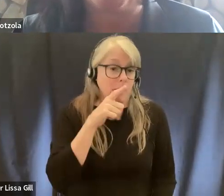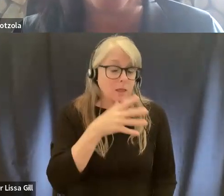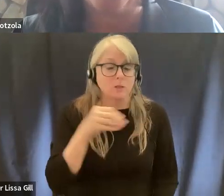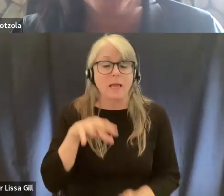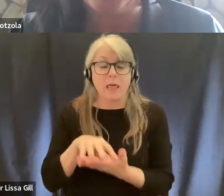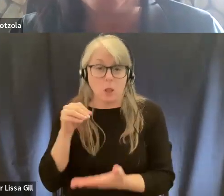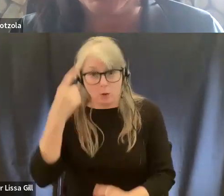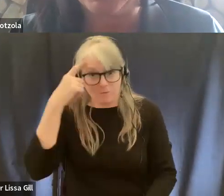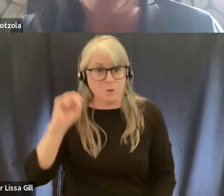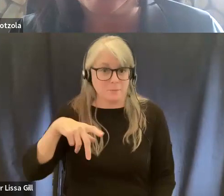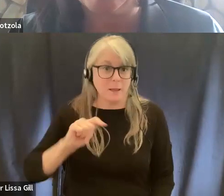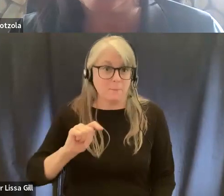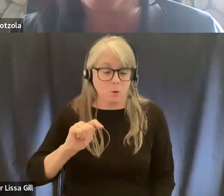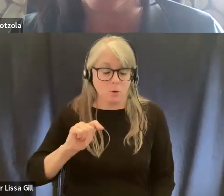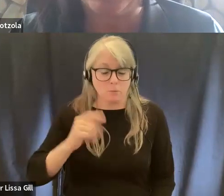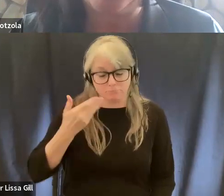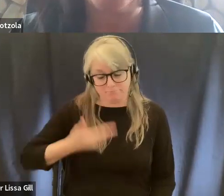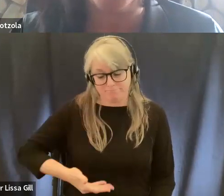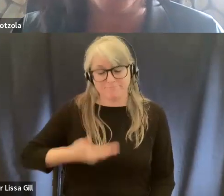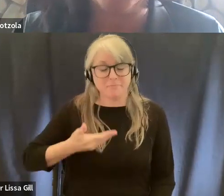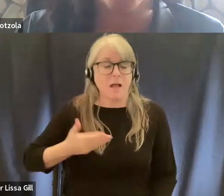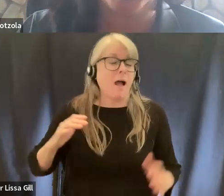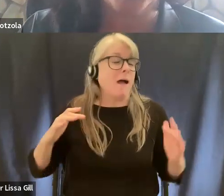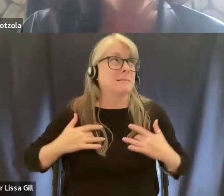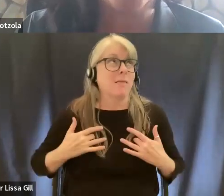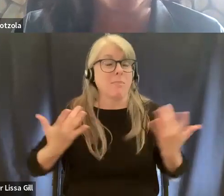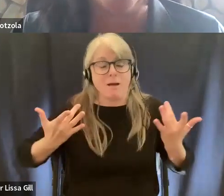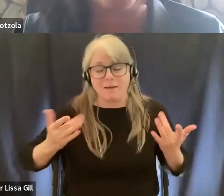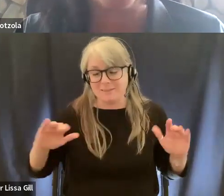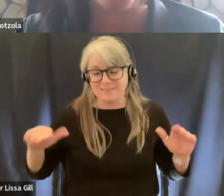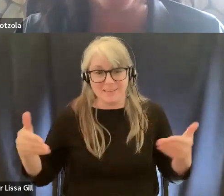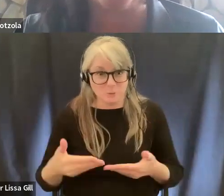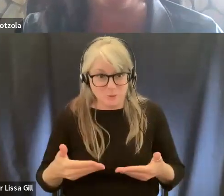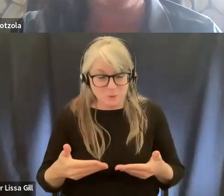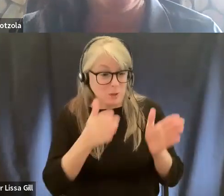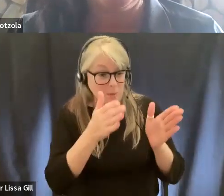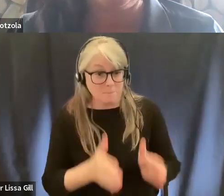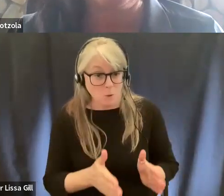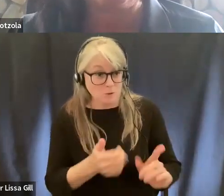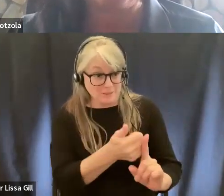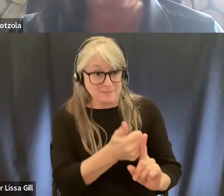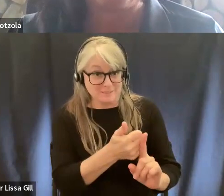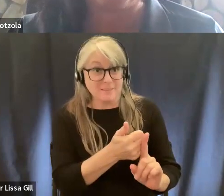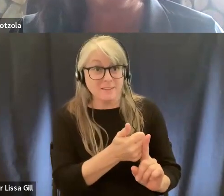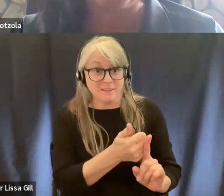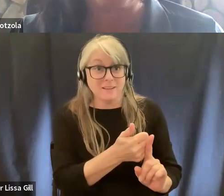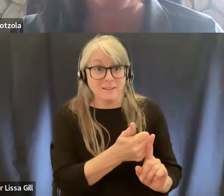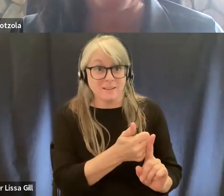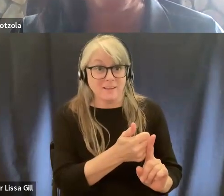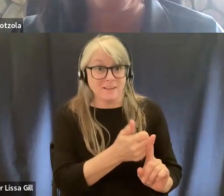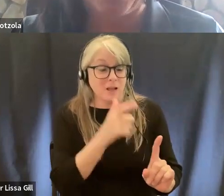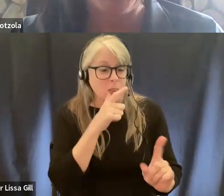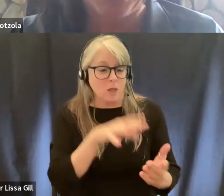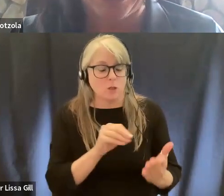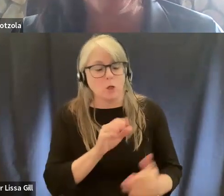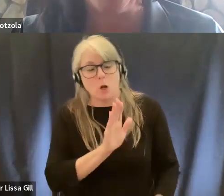I am delighted to introduce the person who's the lunch & learns were her brainchild.